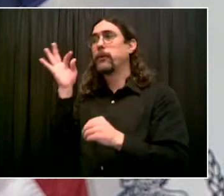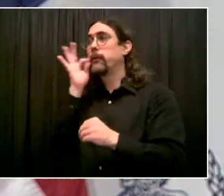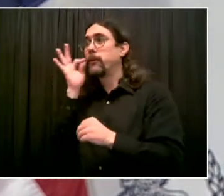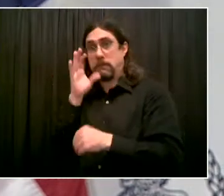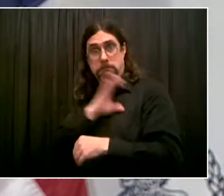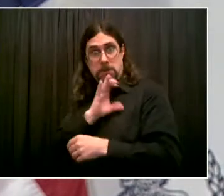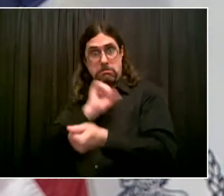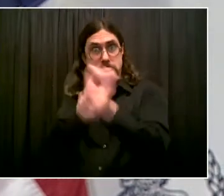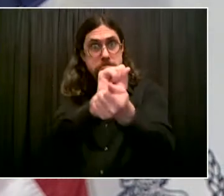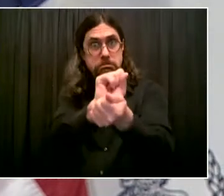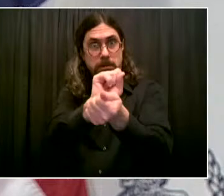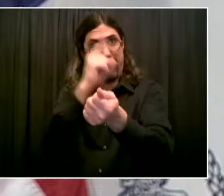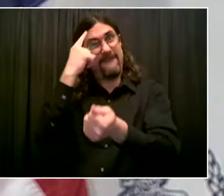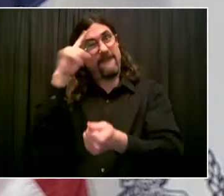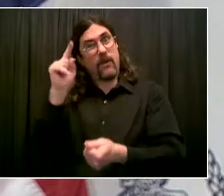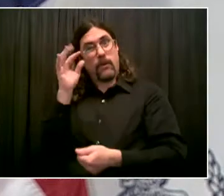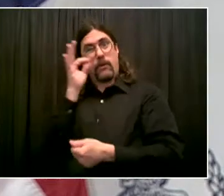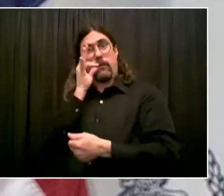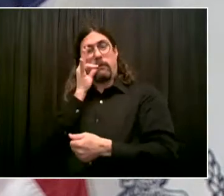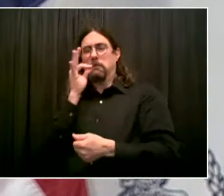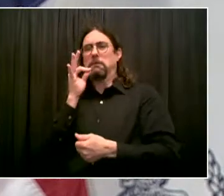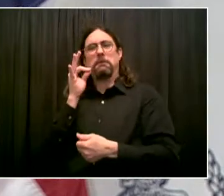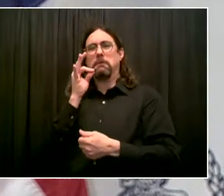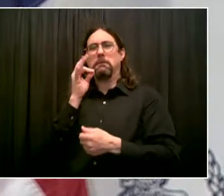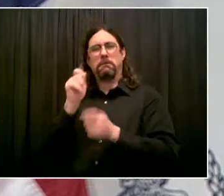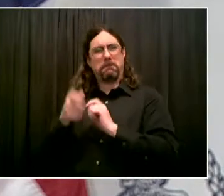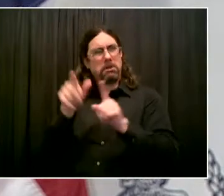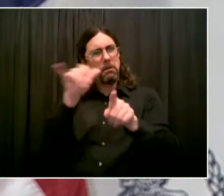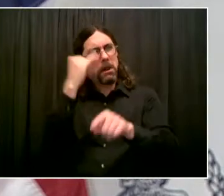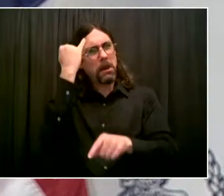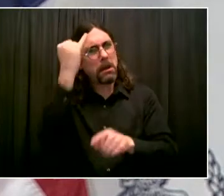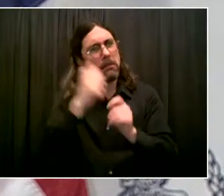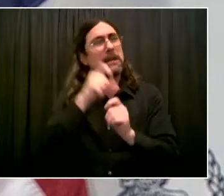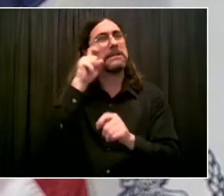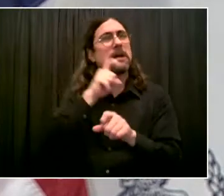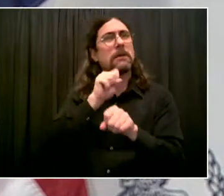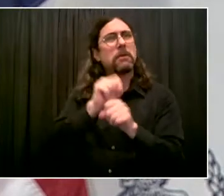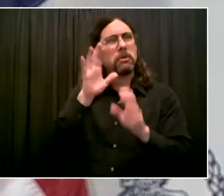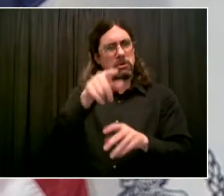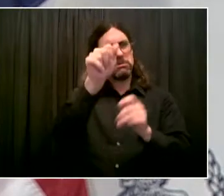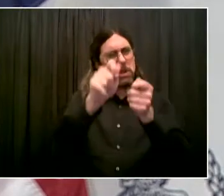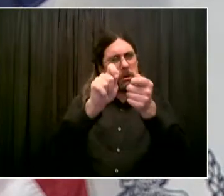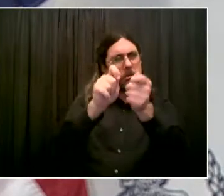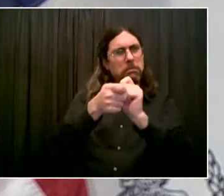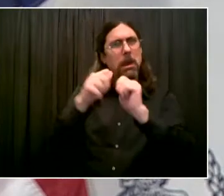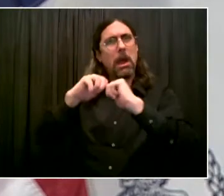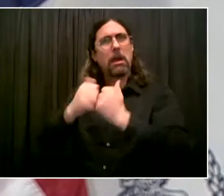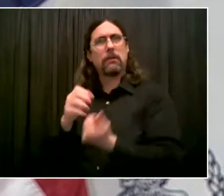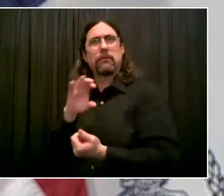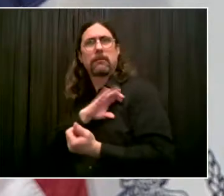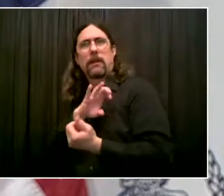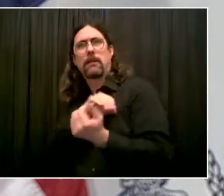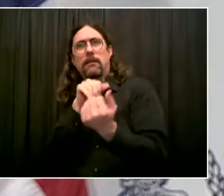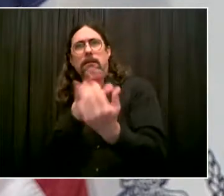GOING DOWN. AS WE KNOW, SOMETIMES, WE GET A REPORT THAT SOMEONE WAS